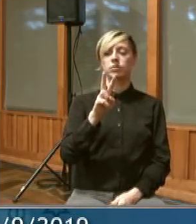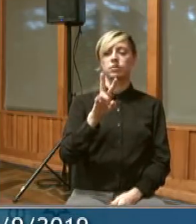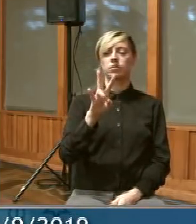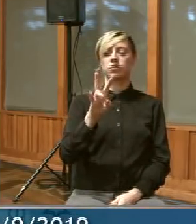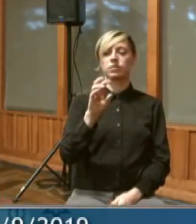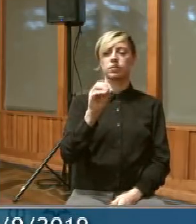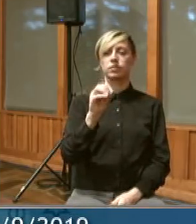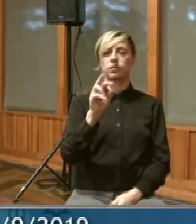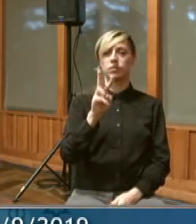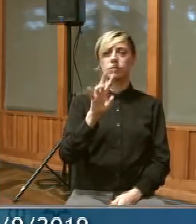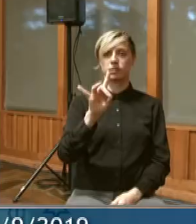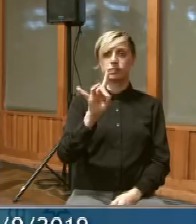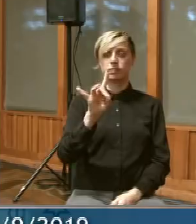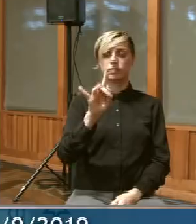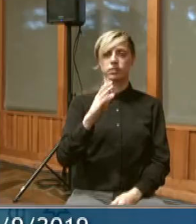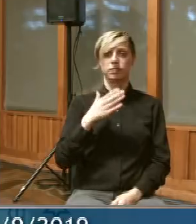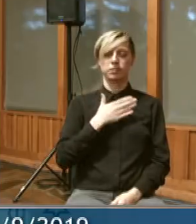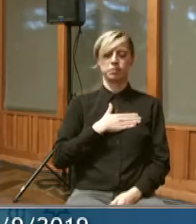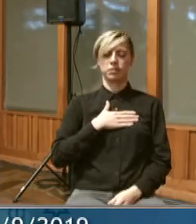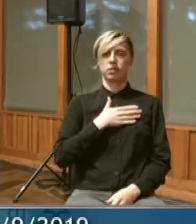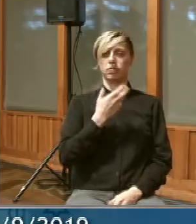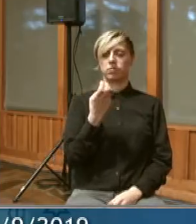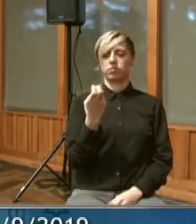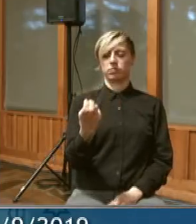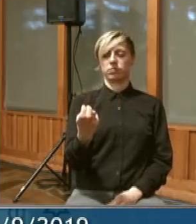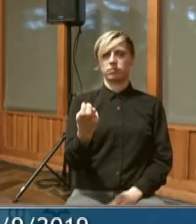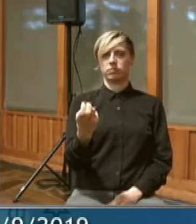THE CHAIRS IN THE FRONT. THESE ARE